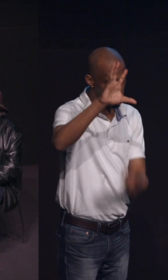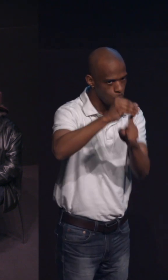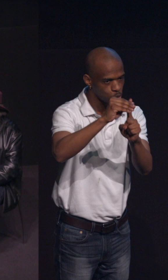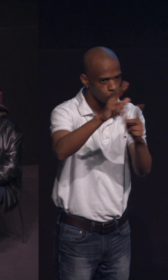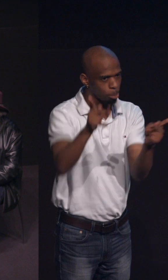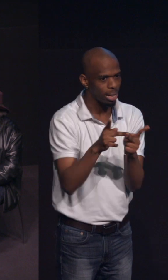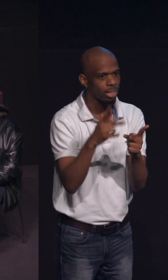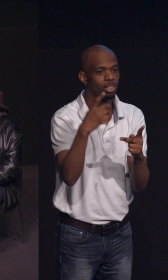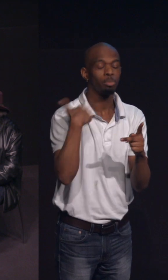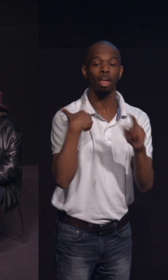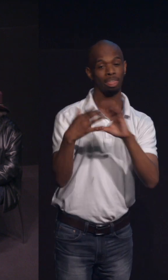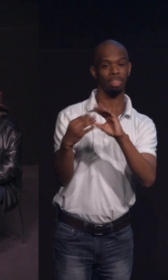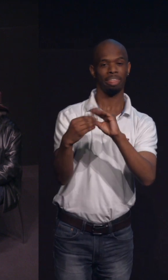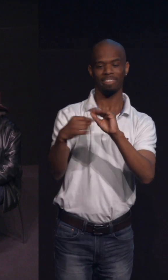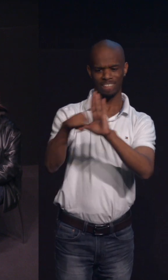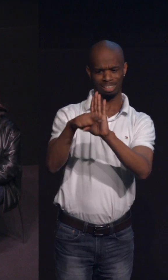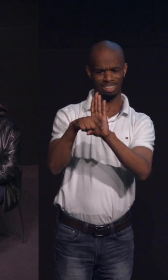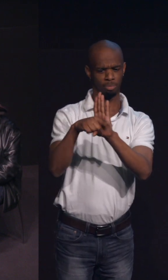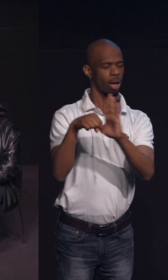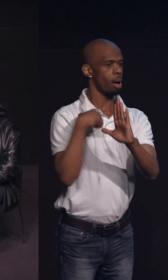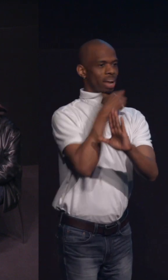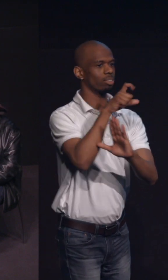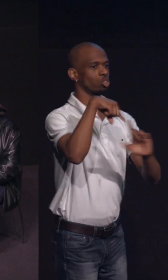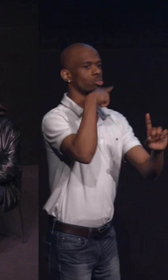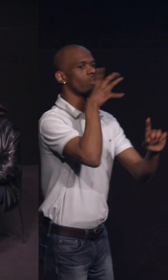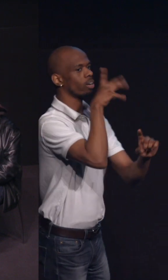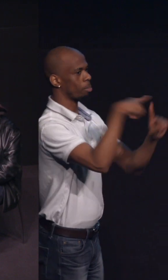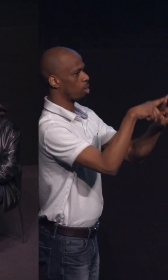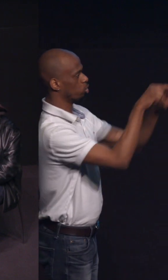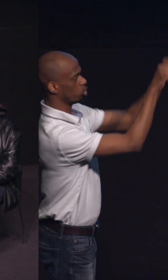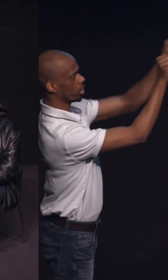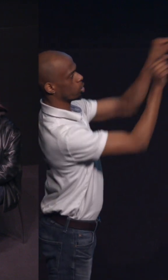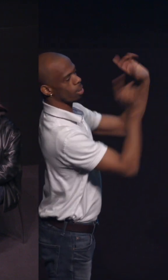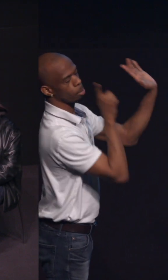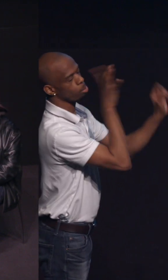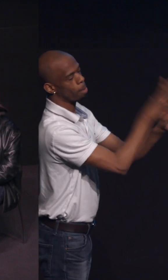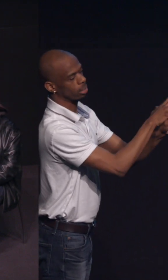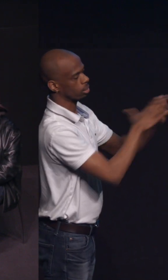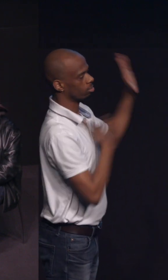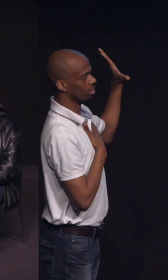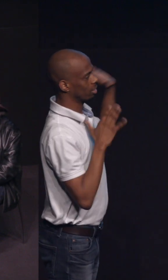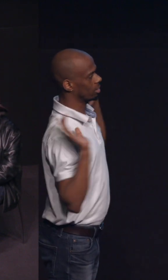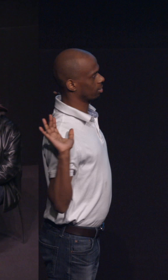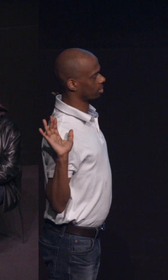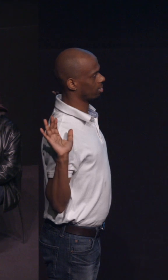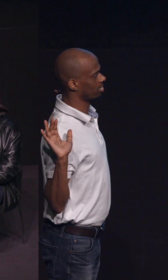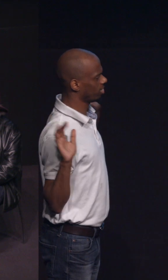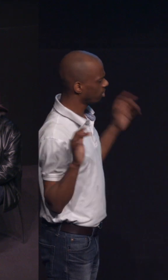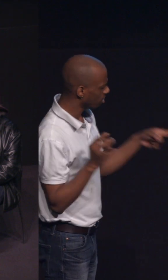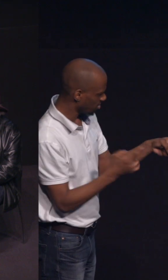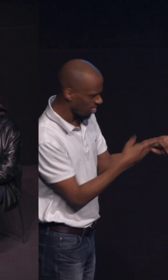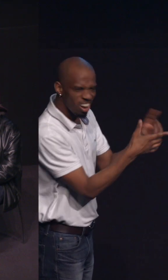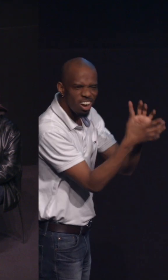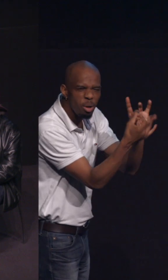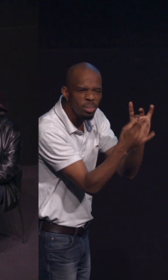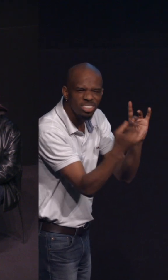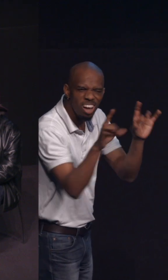No, I did know, but permaculture really does suck. Bryant: What's with the Australians? Kanchan: Not if you teach it. Bryant: Because, you know, I didn't even know that that was